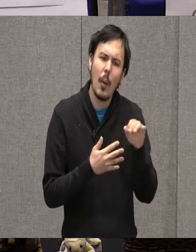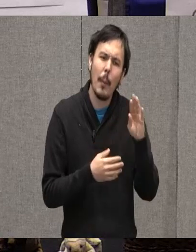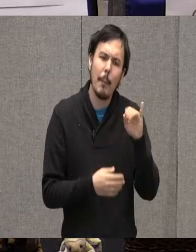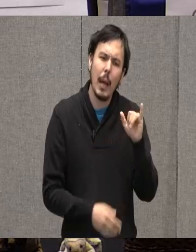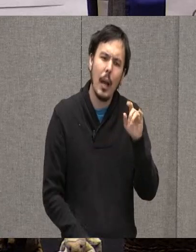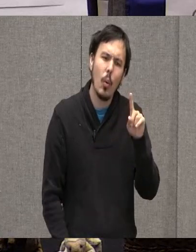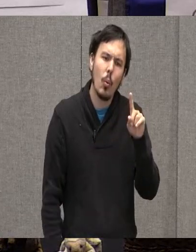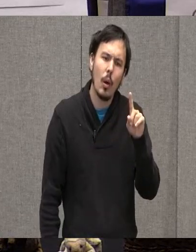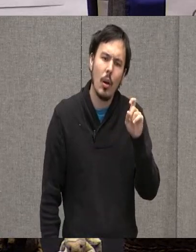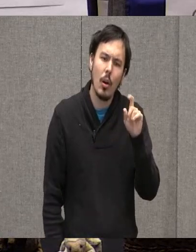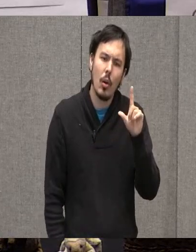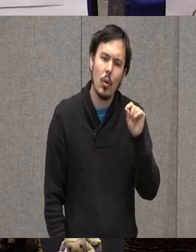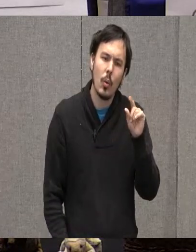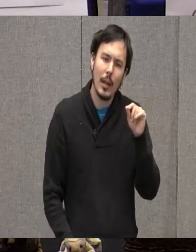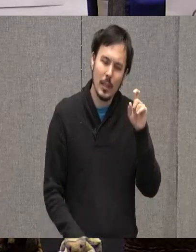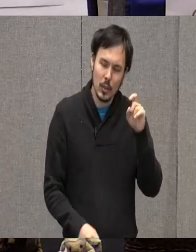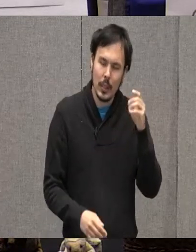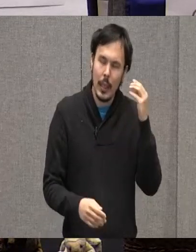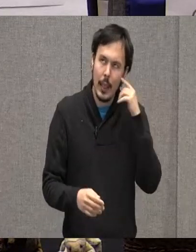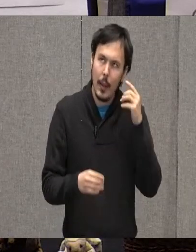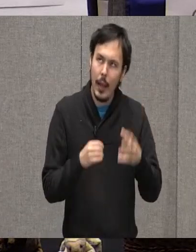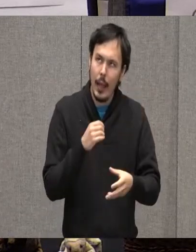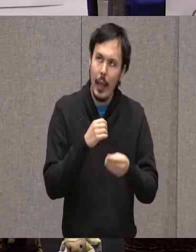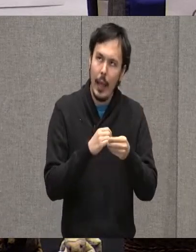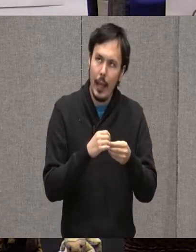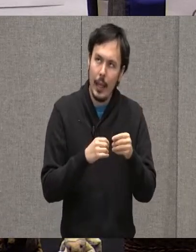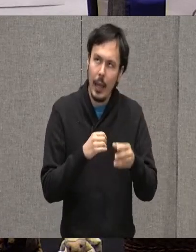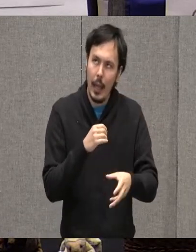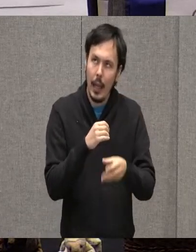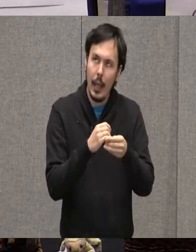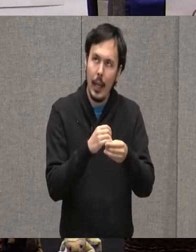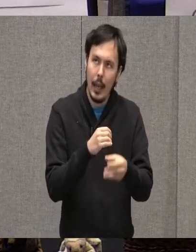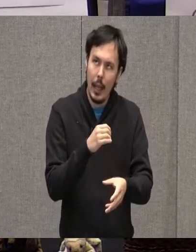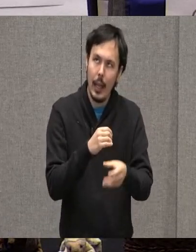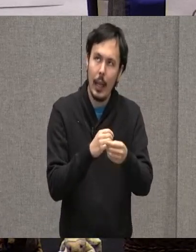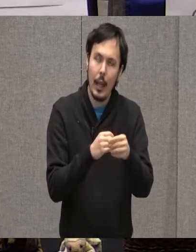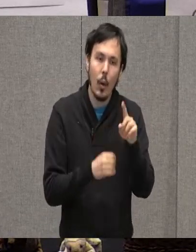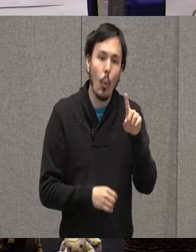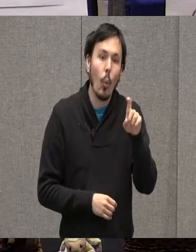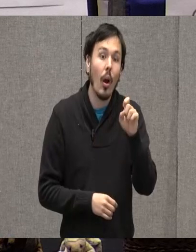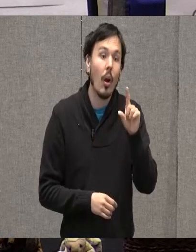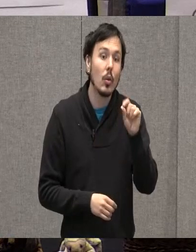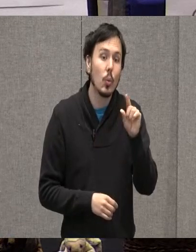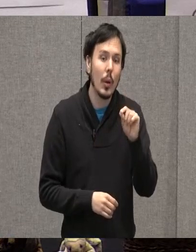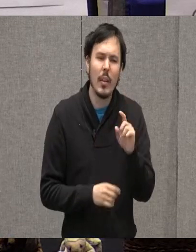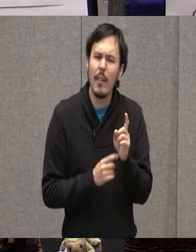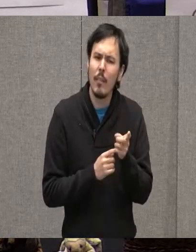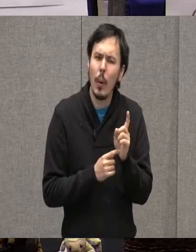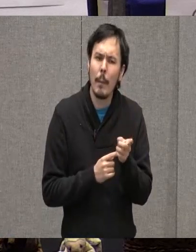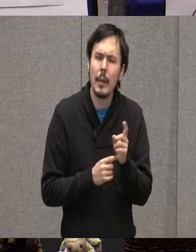you would need to think about adding another 120 to that. So take a minute here and just think about